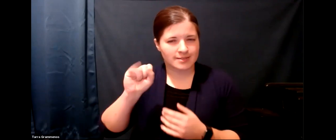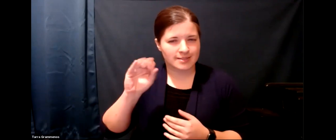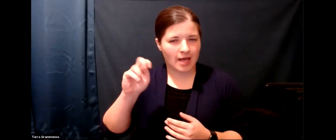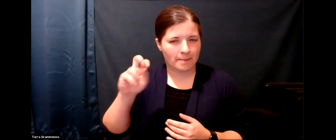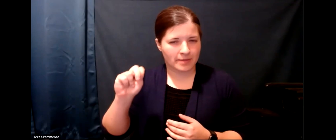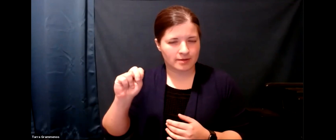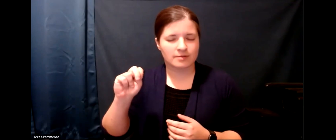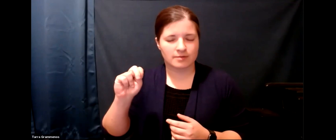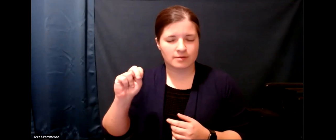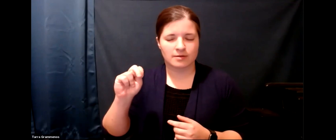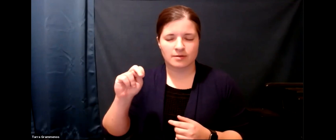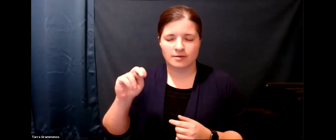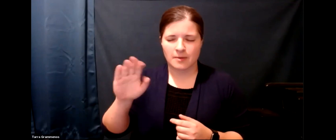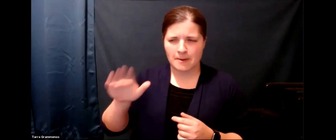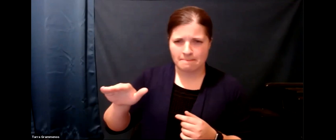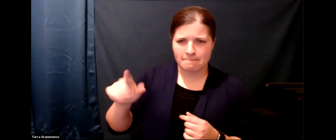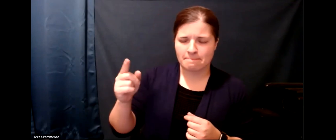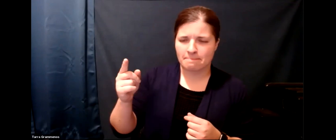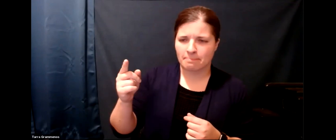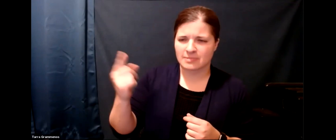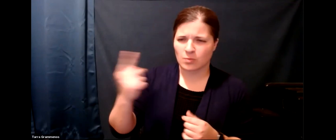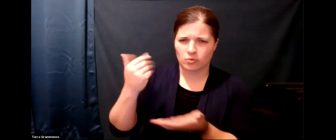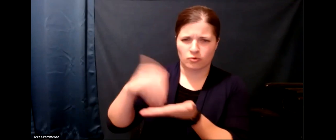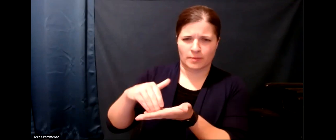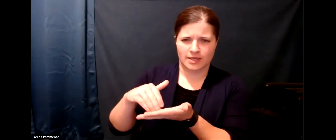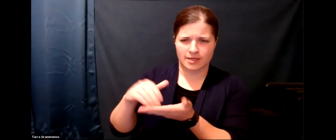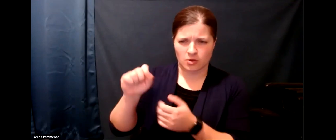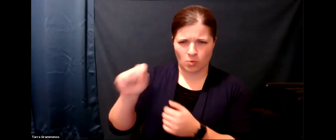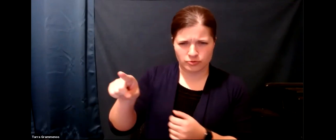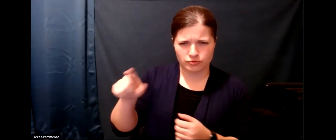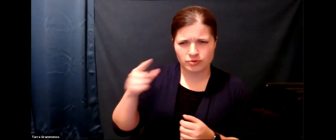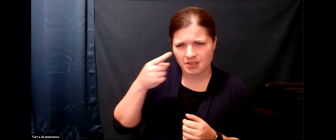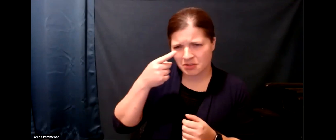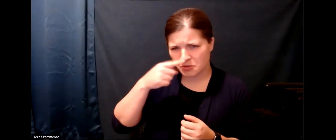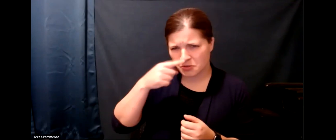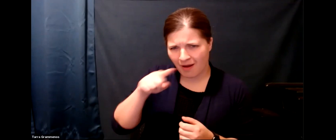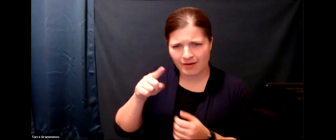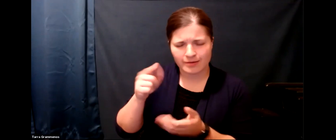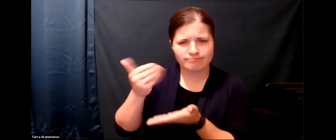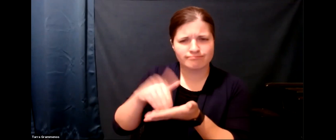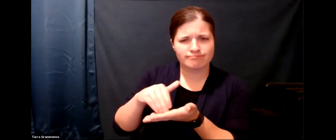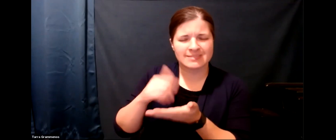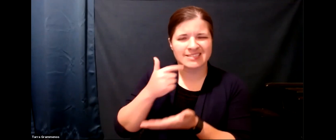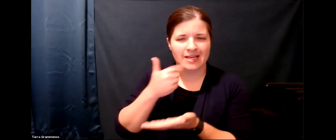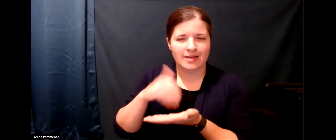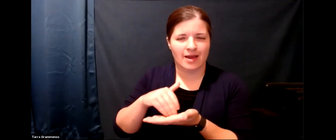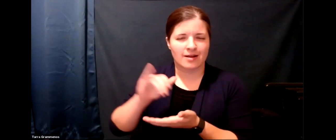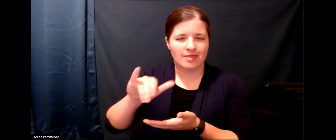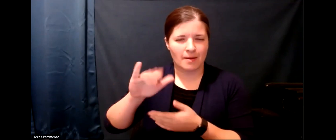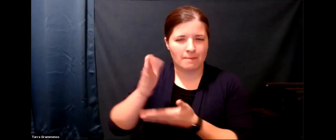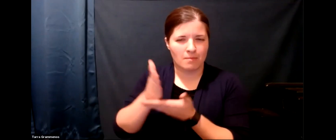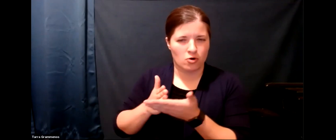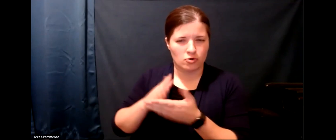you could just briefly repeat about anything being done